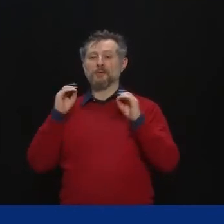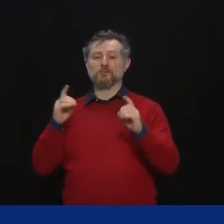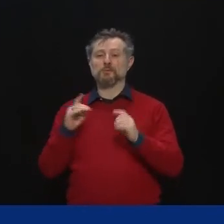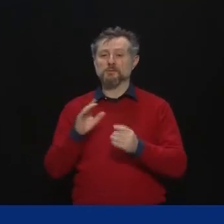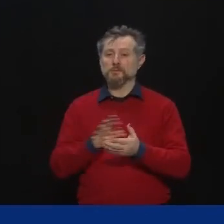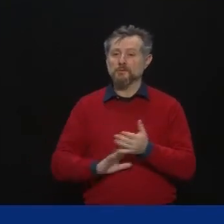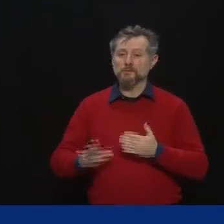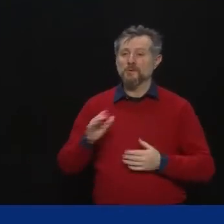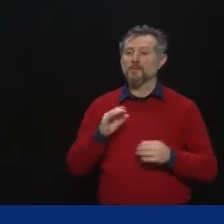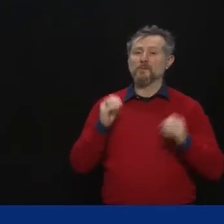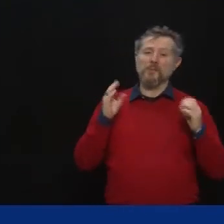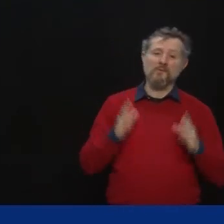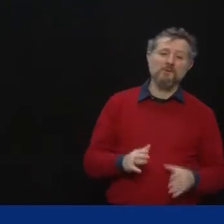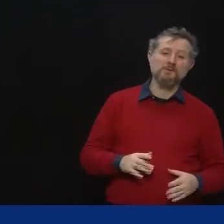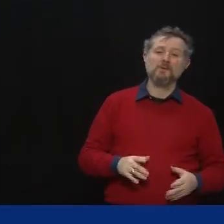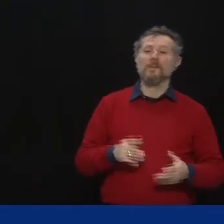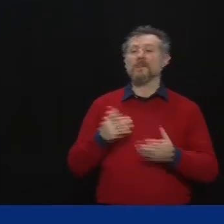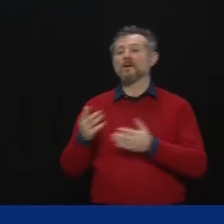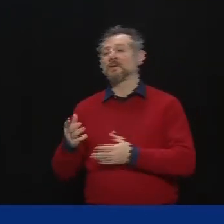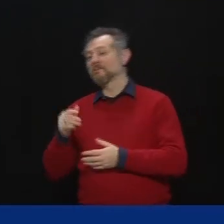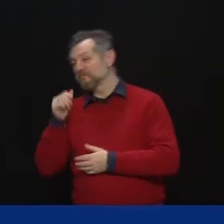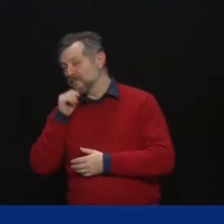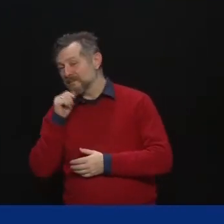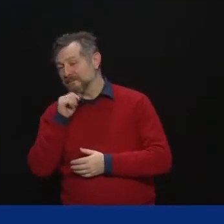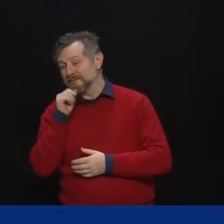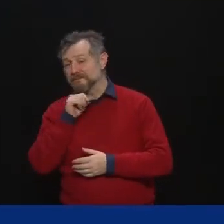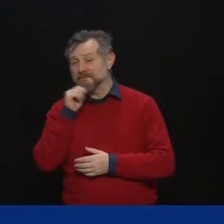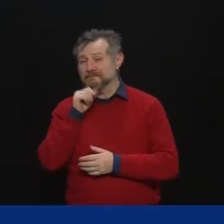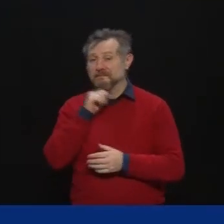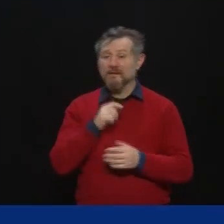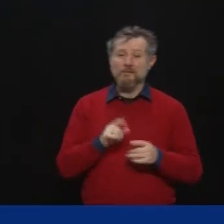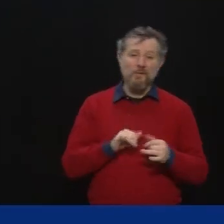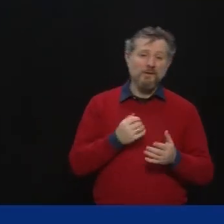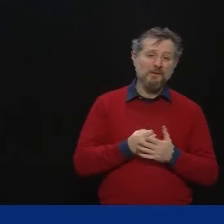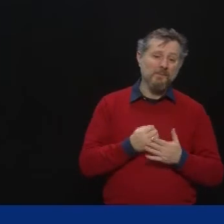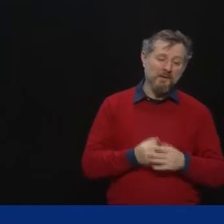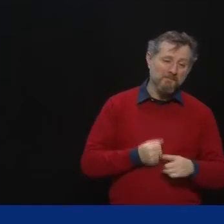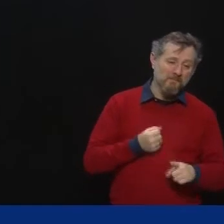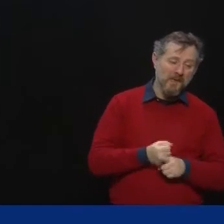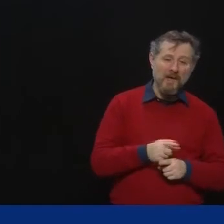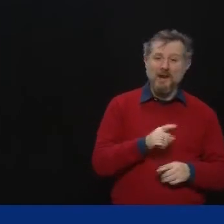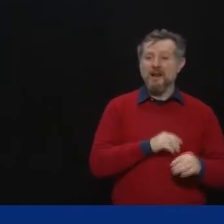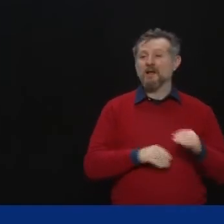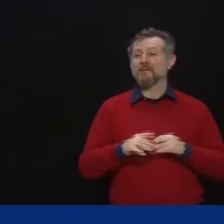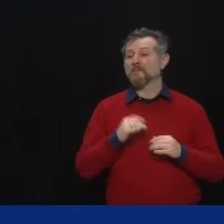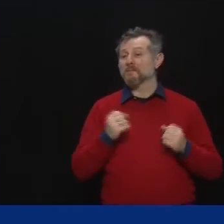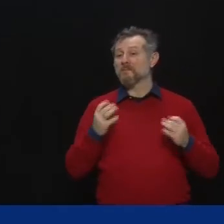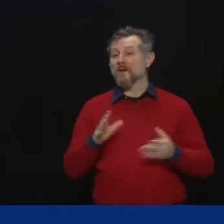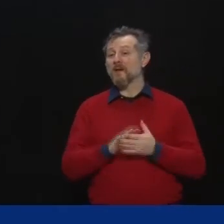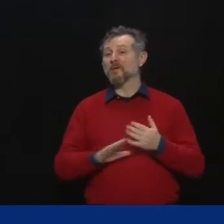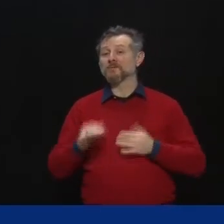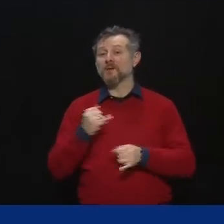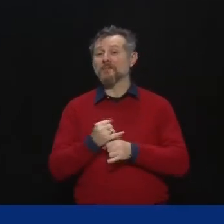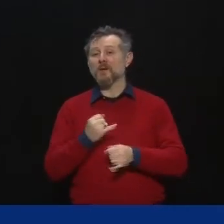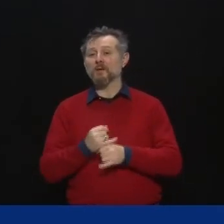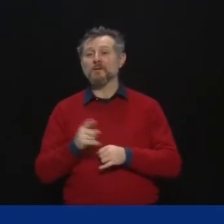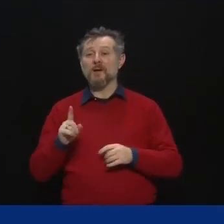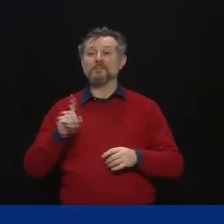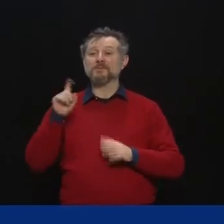THEY'RE RETURNED UNDER THE NORMAL CIRCUMSTANCES IN JANUARY. SO WE DON'T HAVE THE DISRUPTION TO THEIR EDUCATION AND WHAT THE